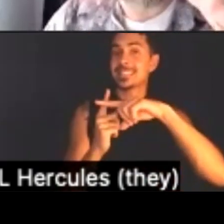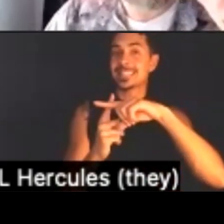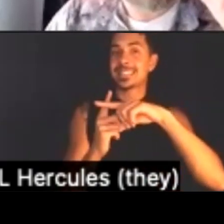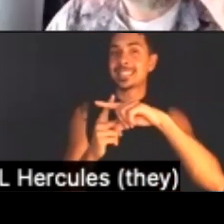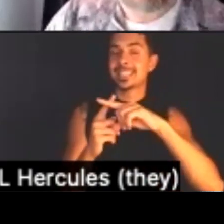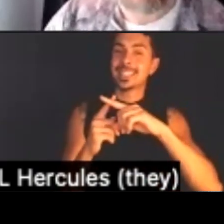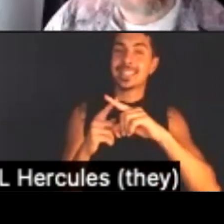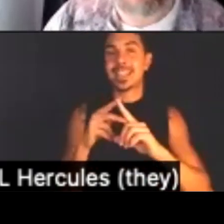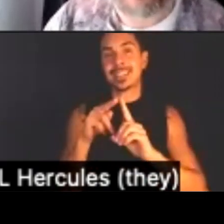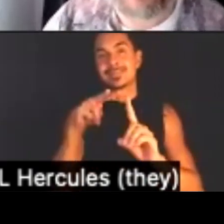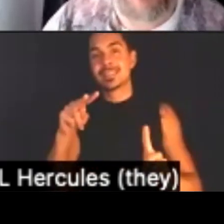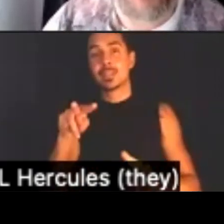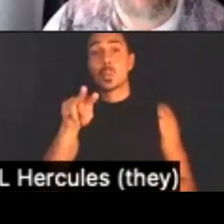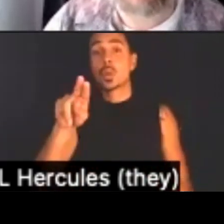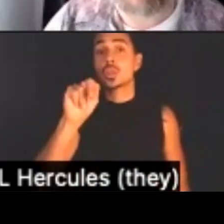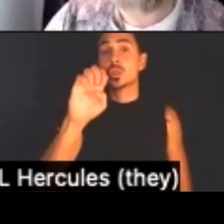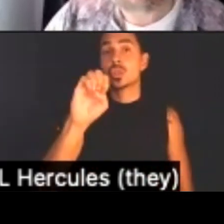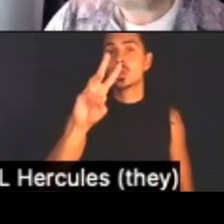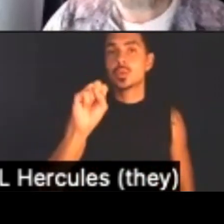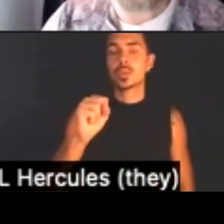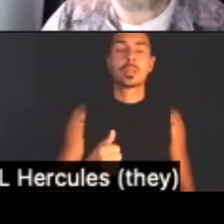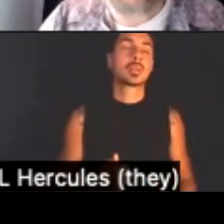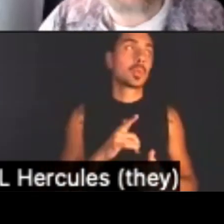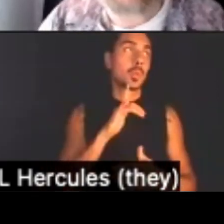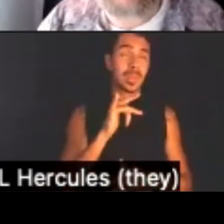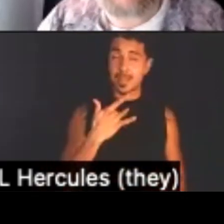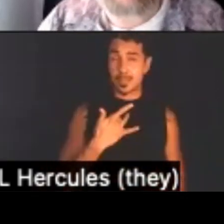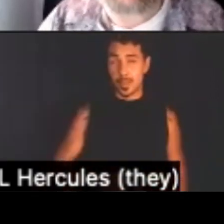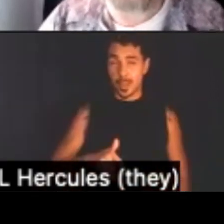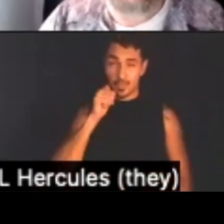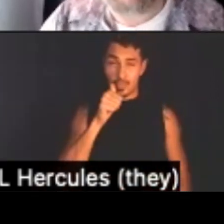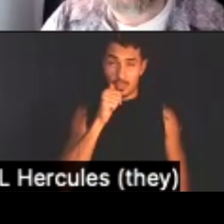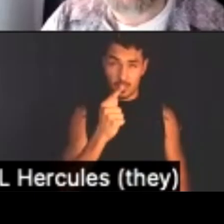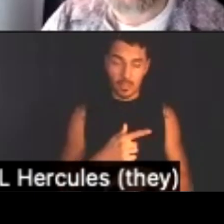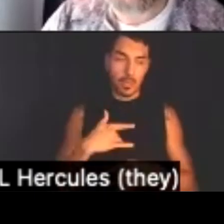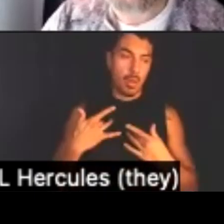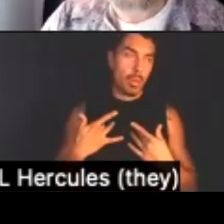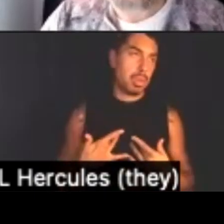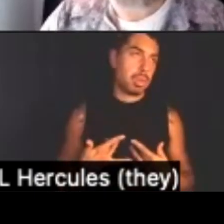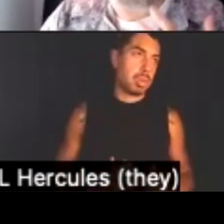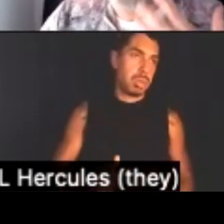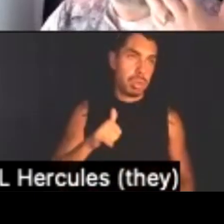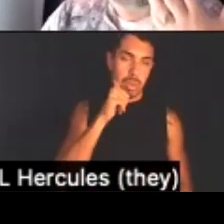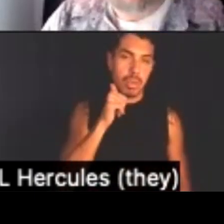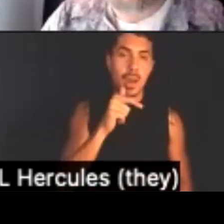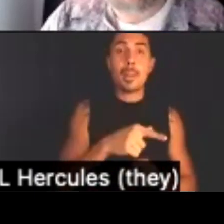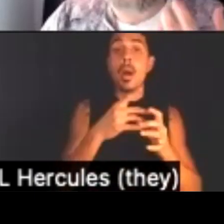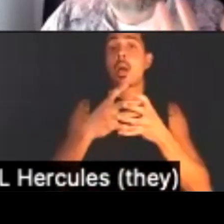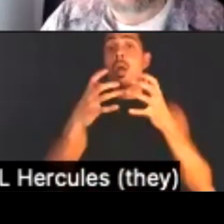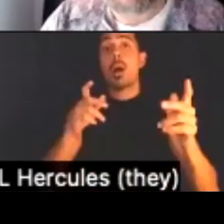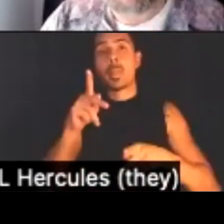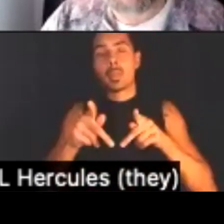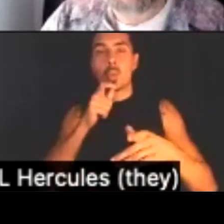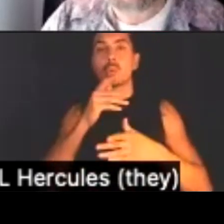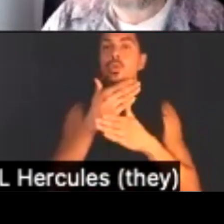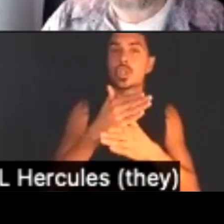which is incredibly depressing most of the time, we're also seeing that a lot of the people that are sharing and presenting the news,